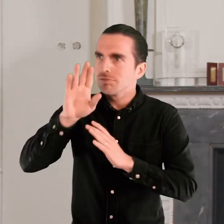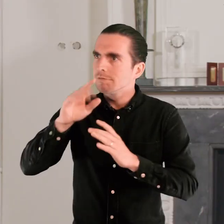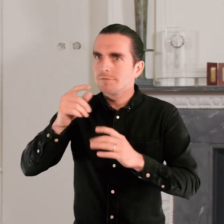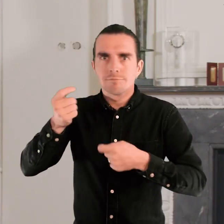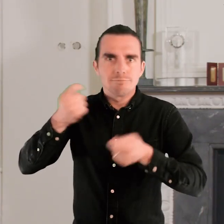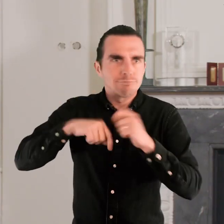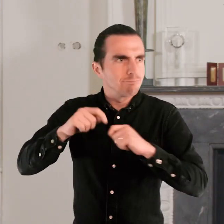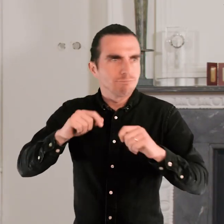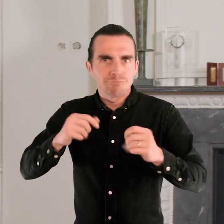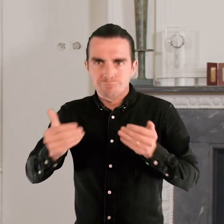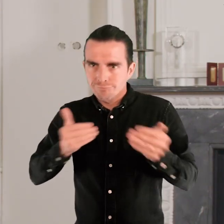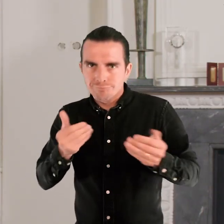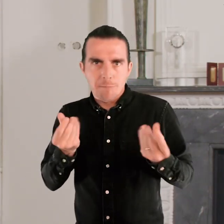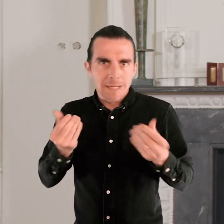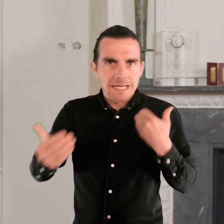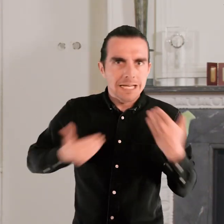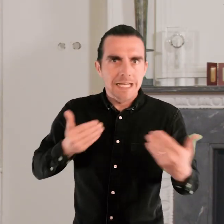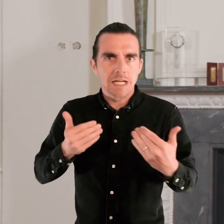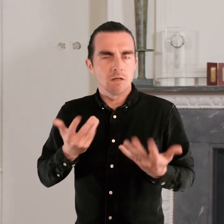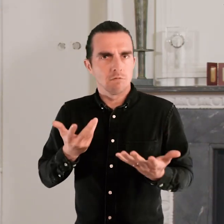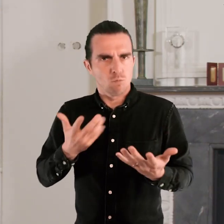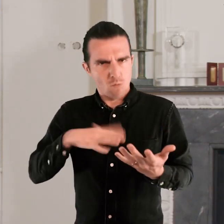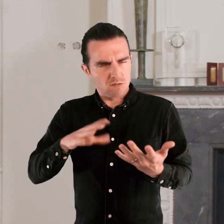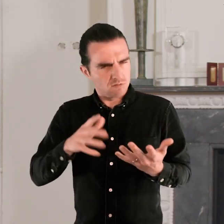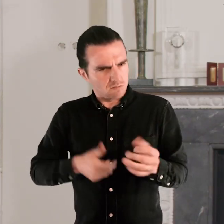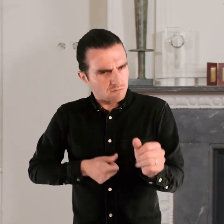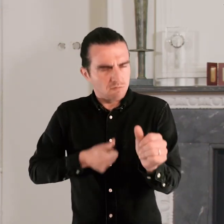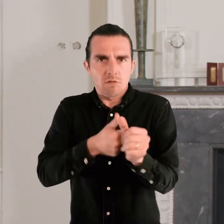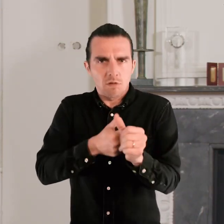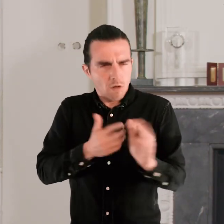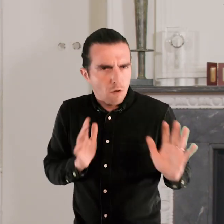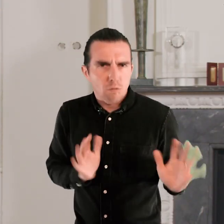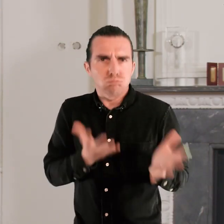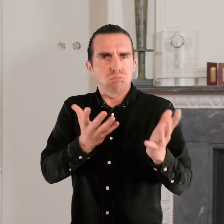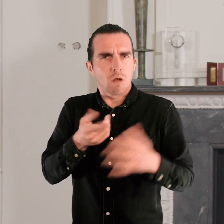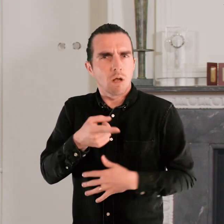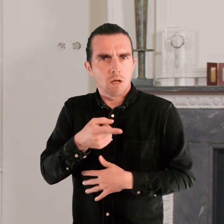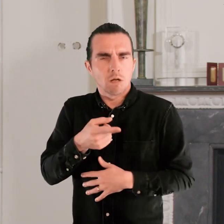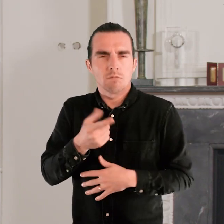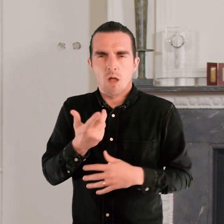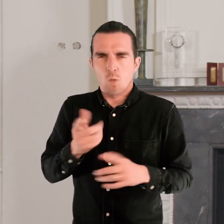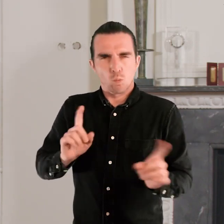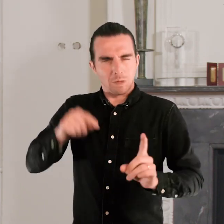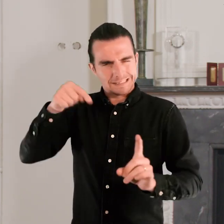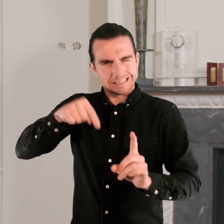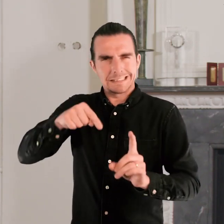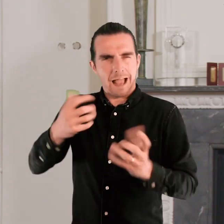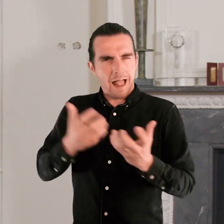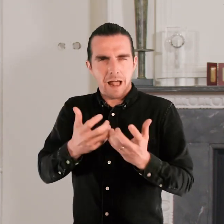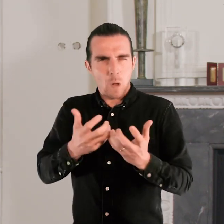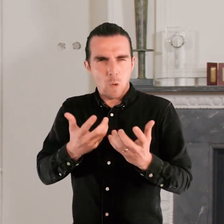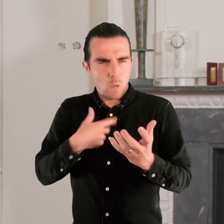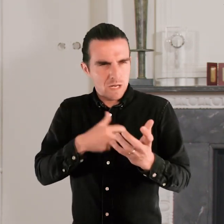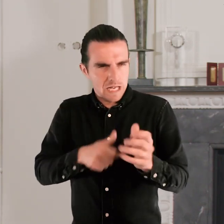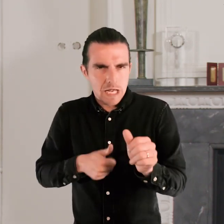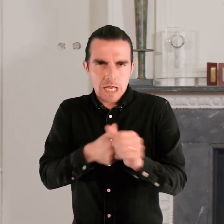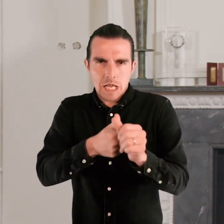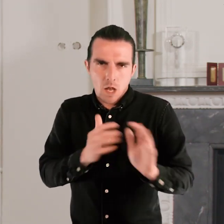Well, if we do buy that argument, what sort of springboard, what form would this springboard take?